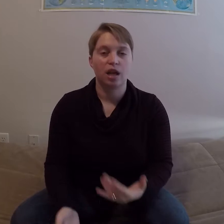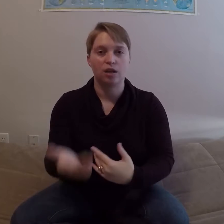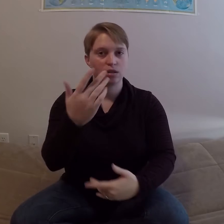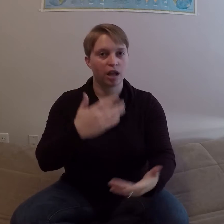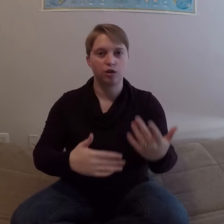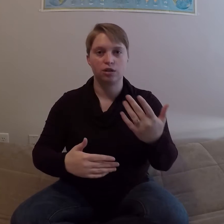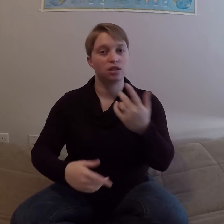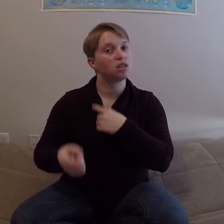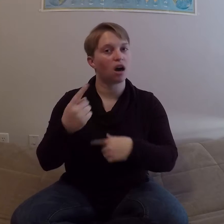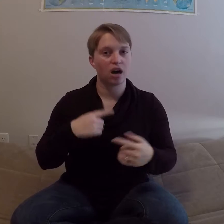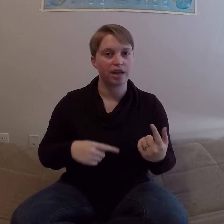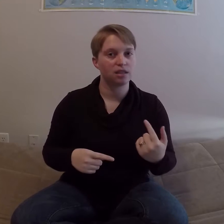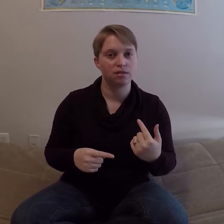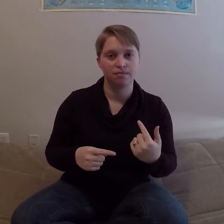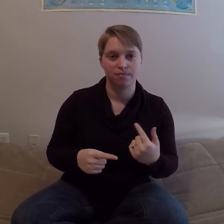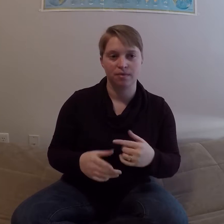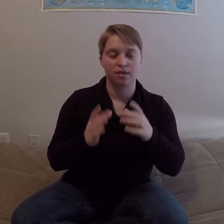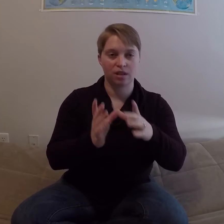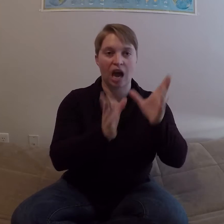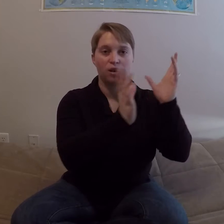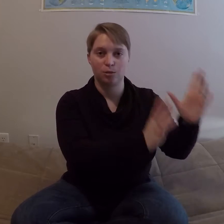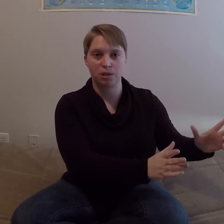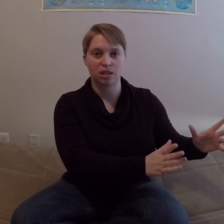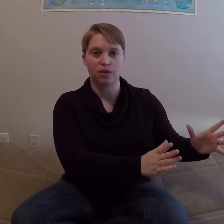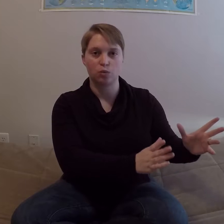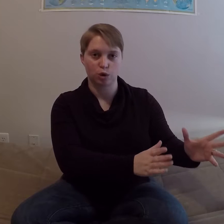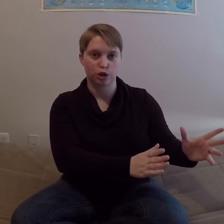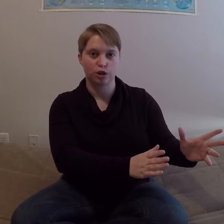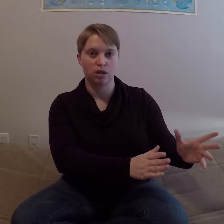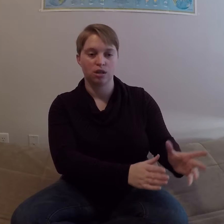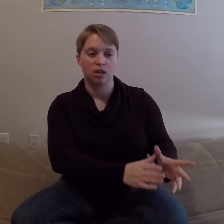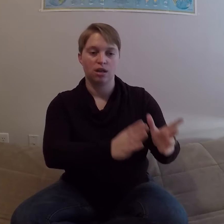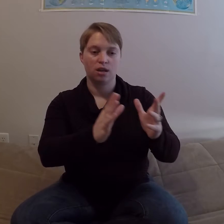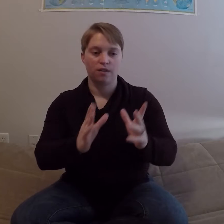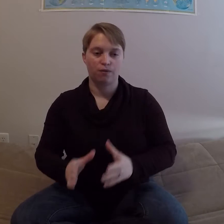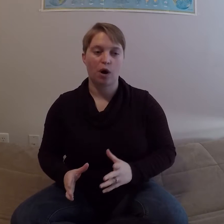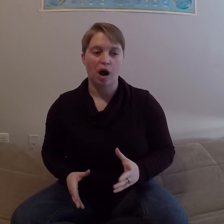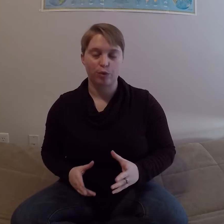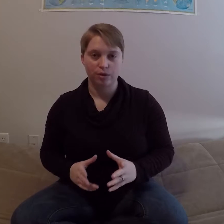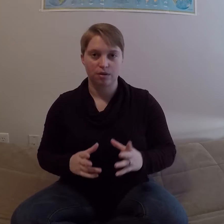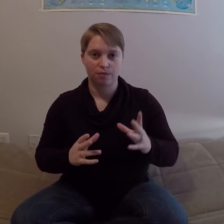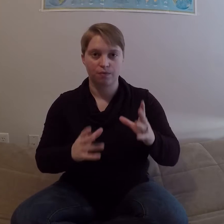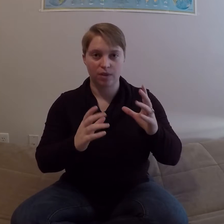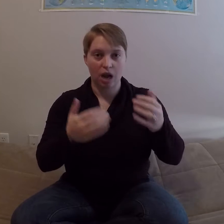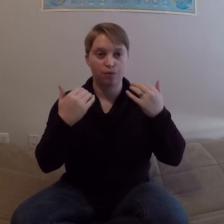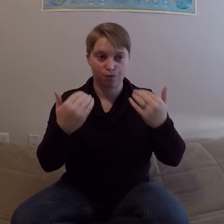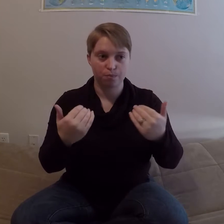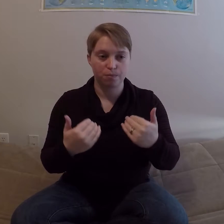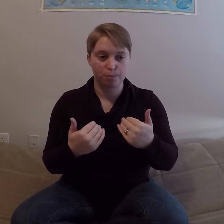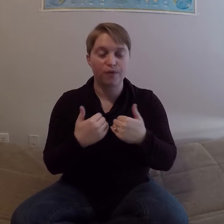And they could sign that specific word for I would.